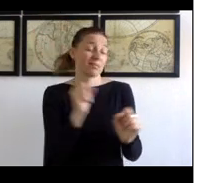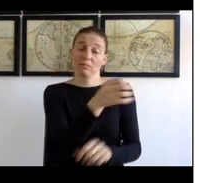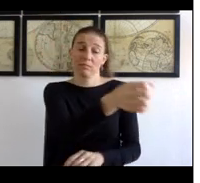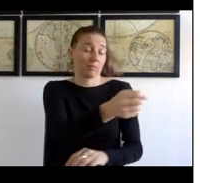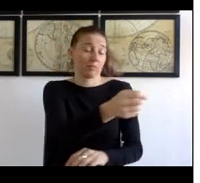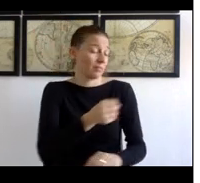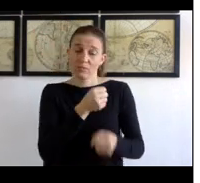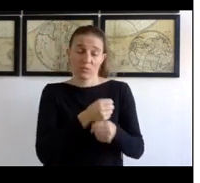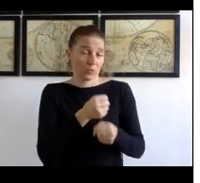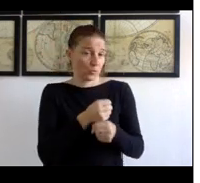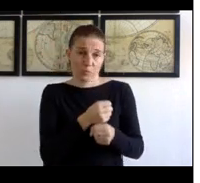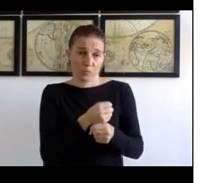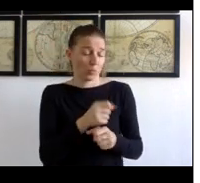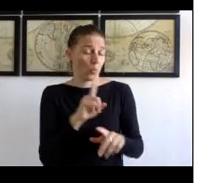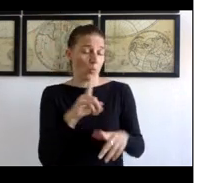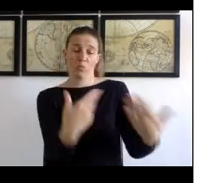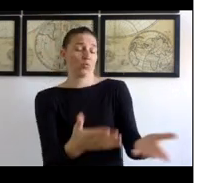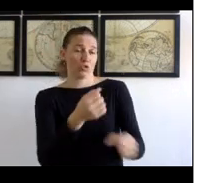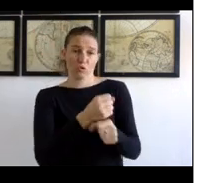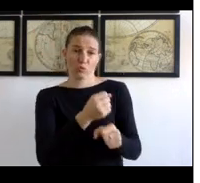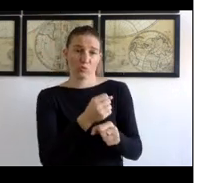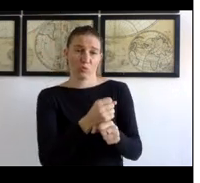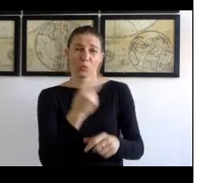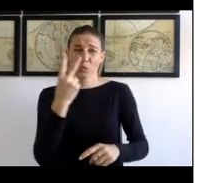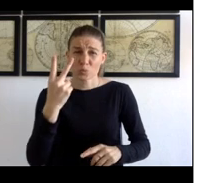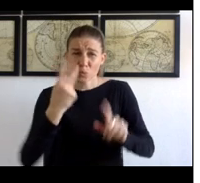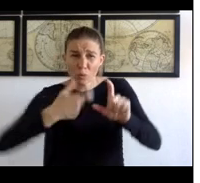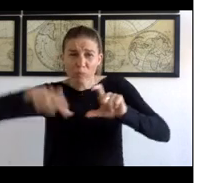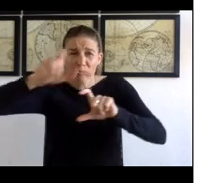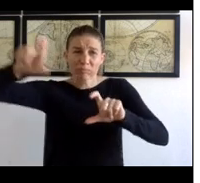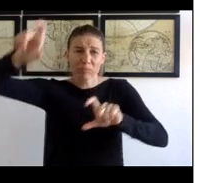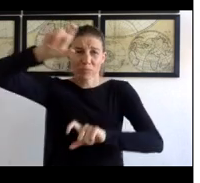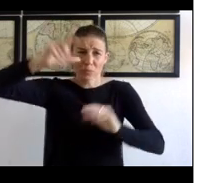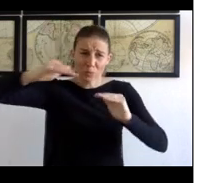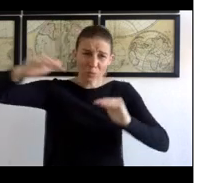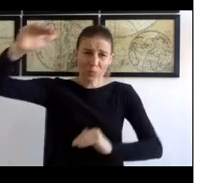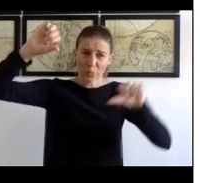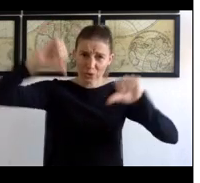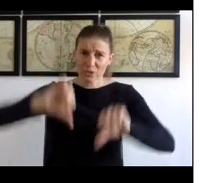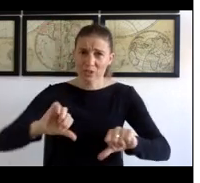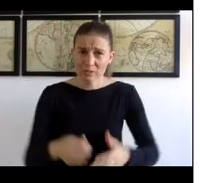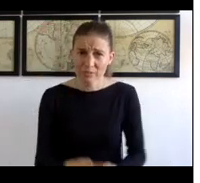When employed, they are less likely to have a paid employment.